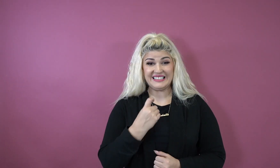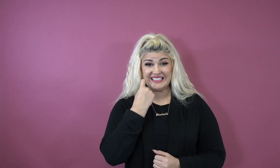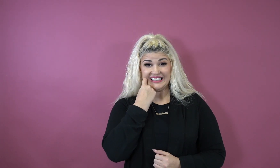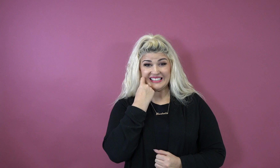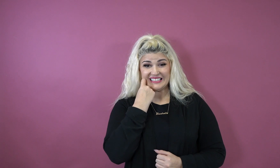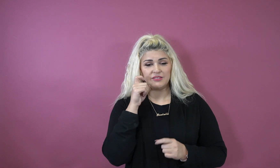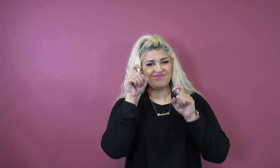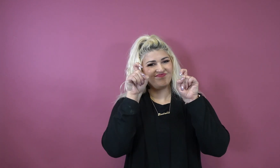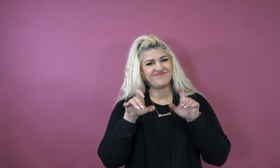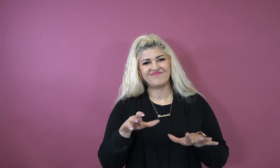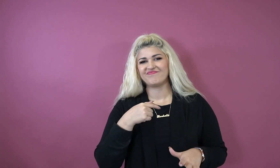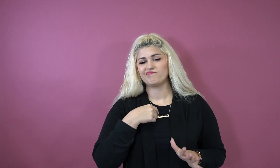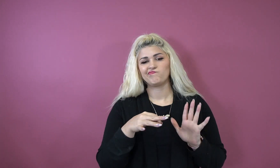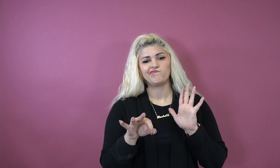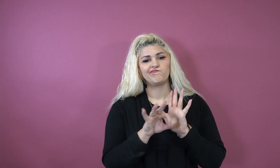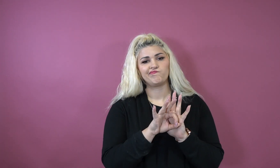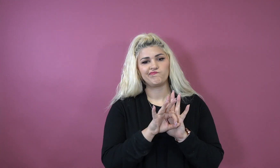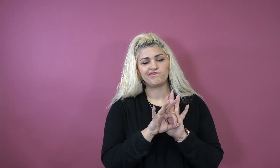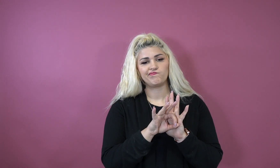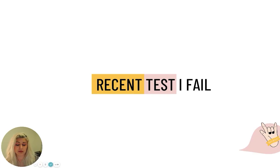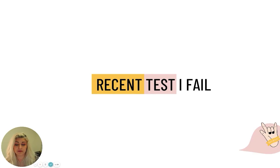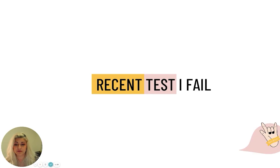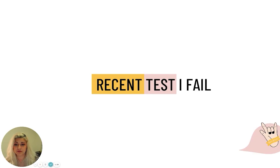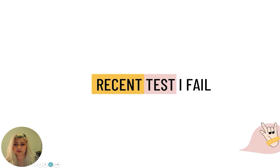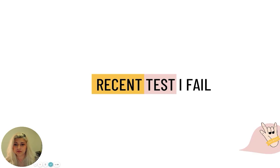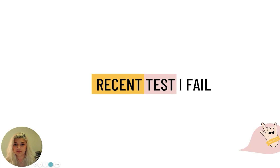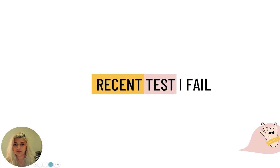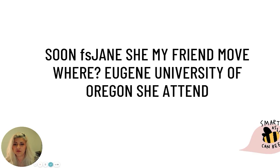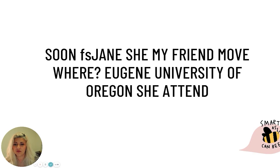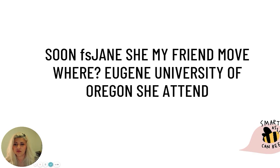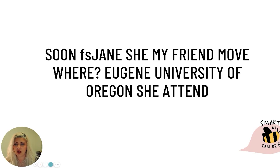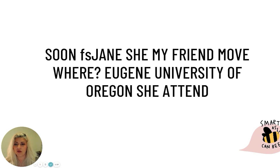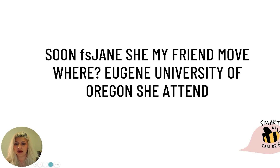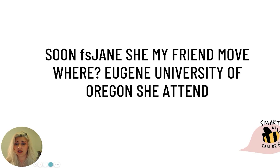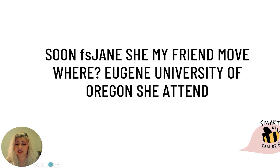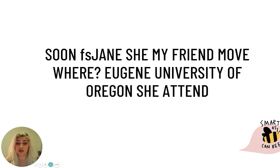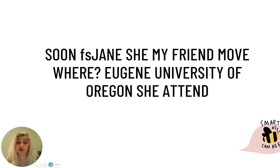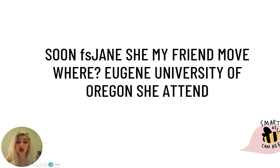Eugene, Oregon, excuse me, University of Oregon she attend.